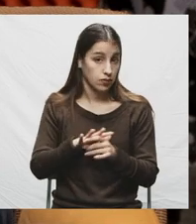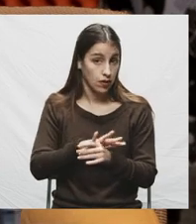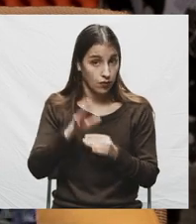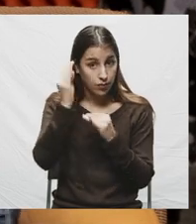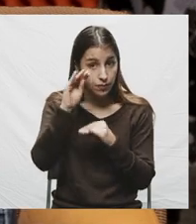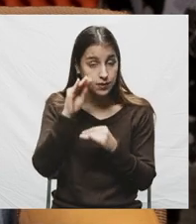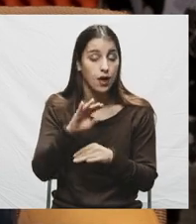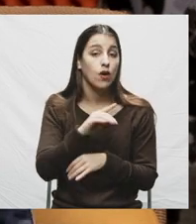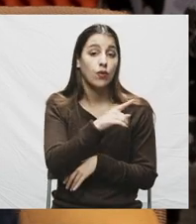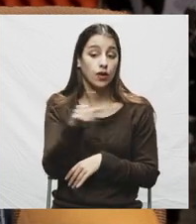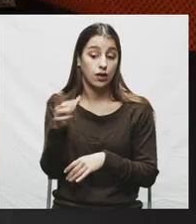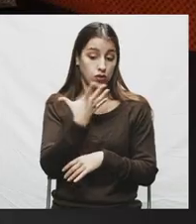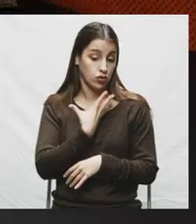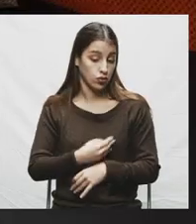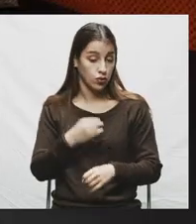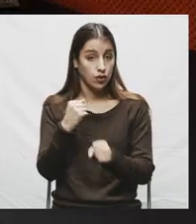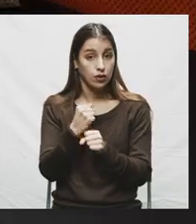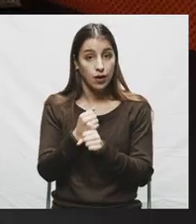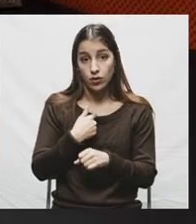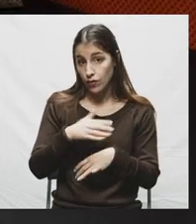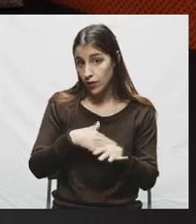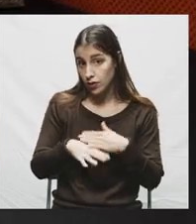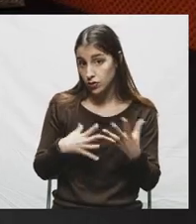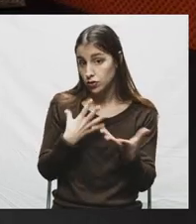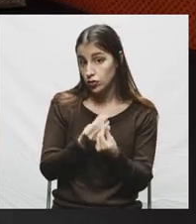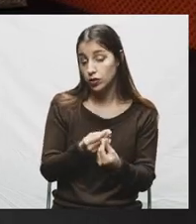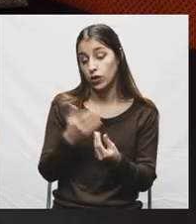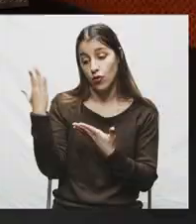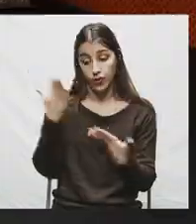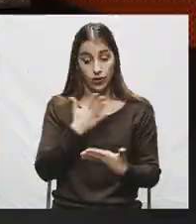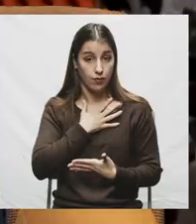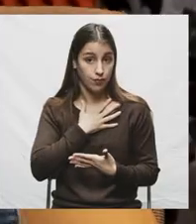they enjoy the work I do with them and sometimes invite me to help them.